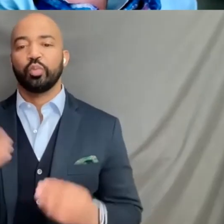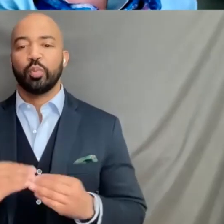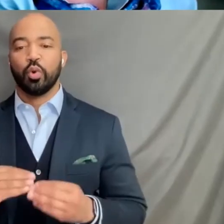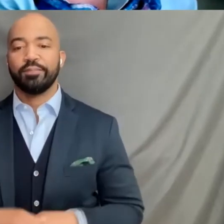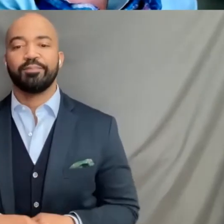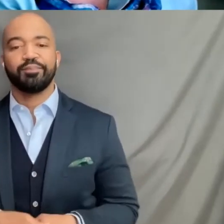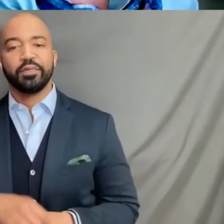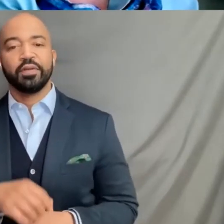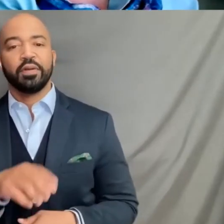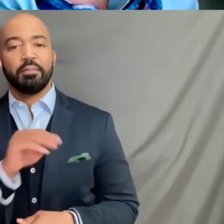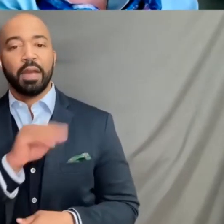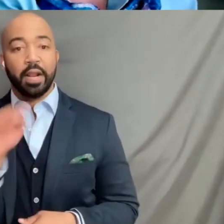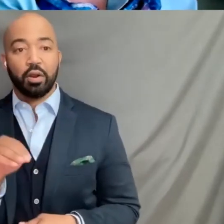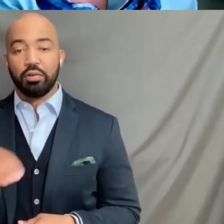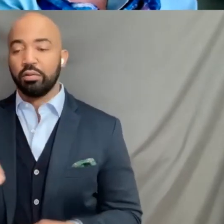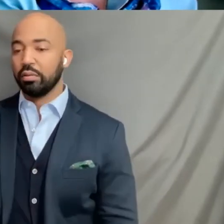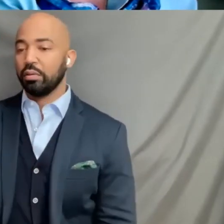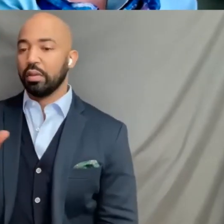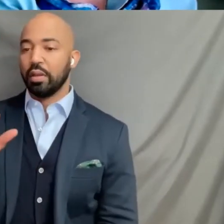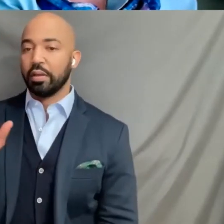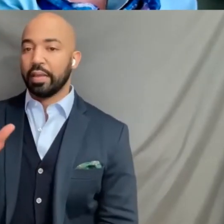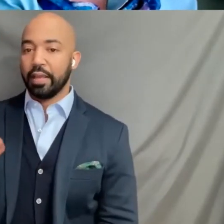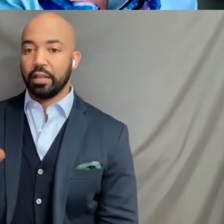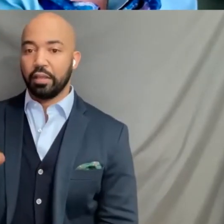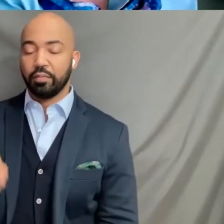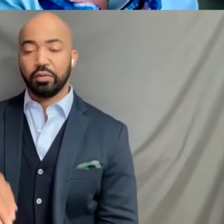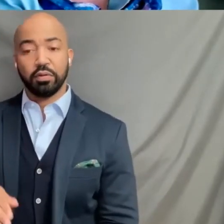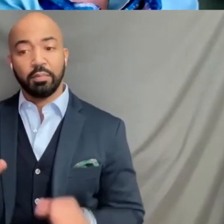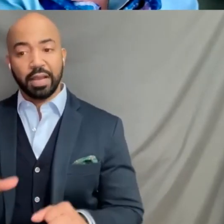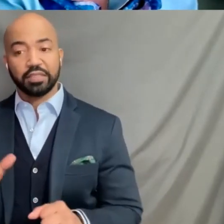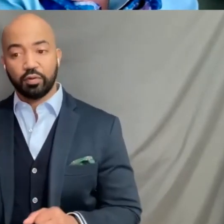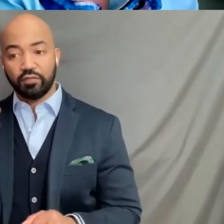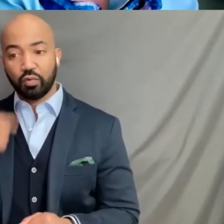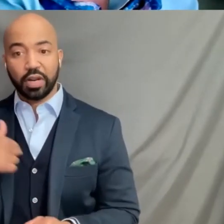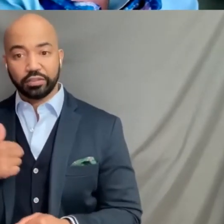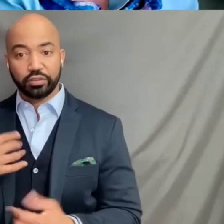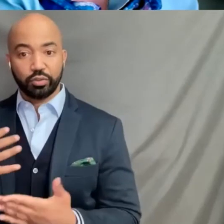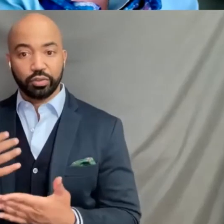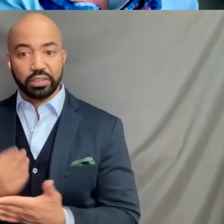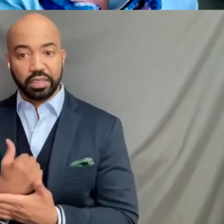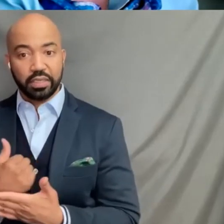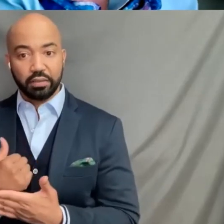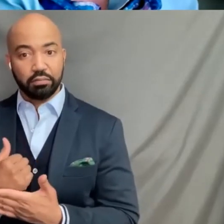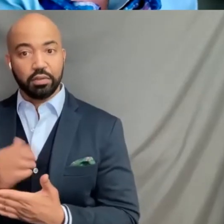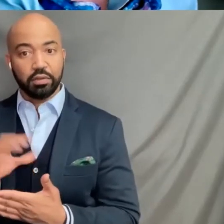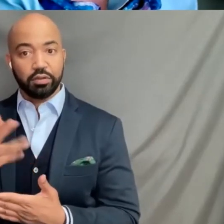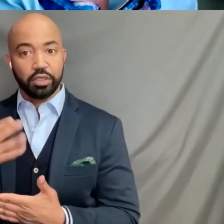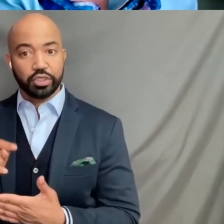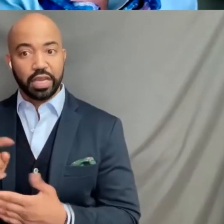is it possible for us to capture the chat and send it out? Yes. - Because people are saying